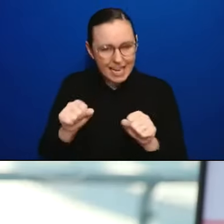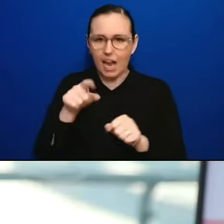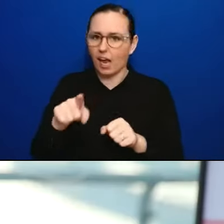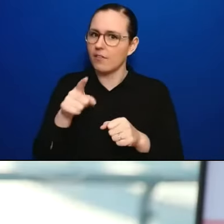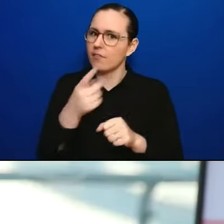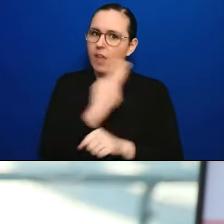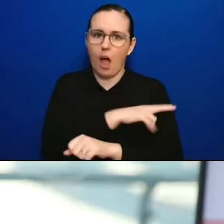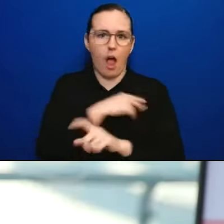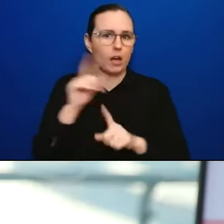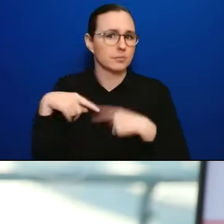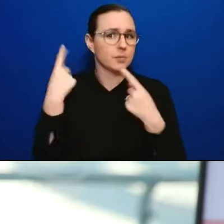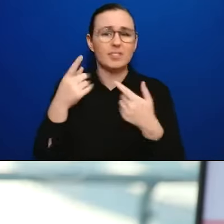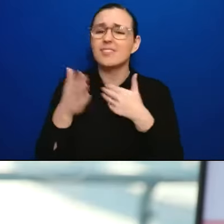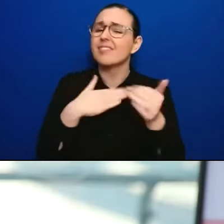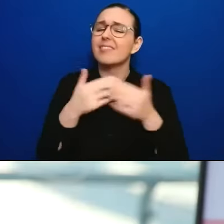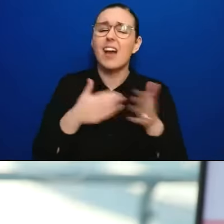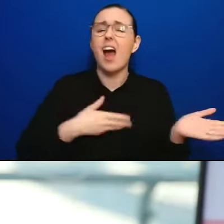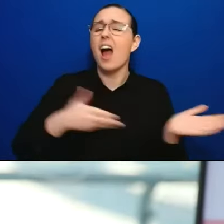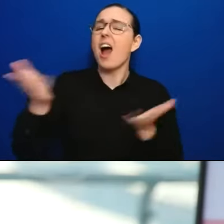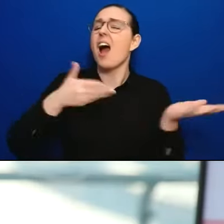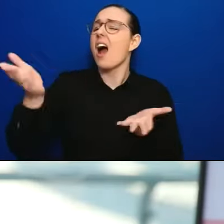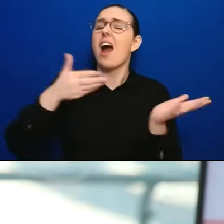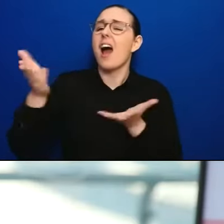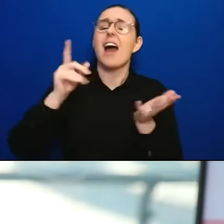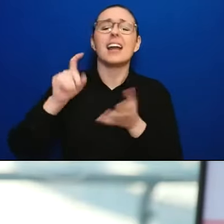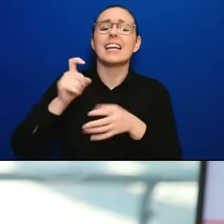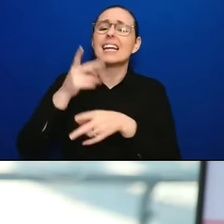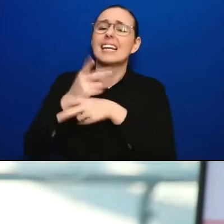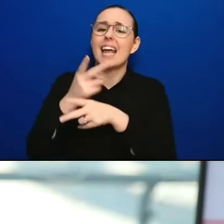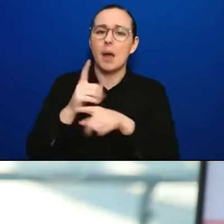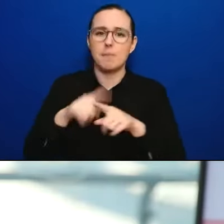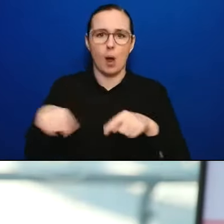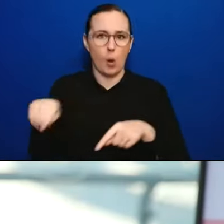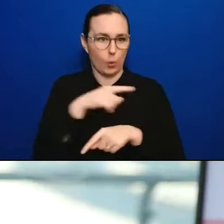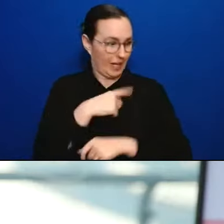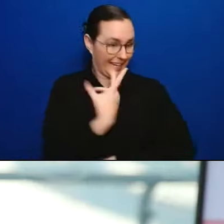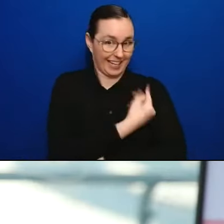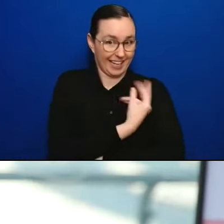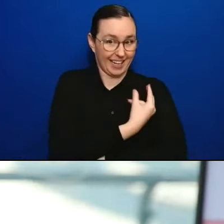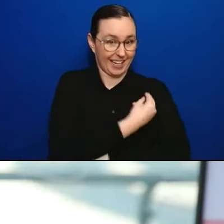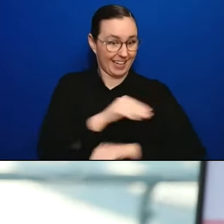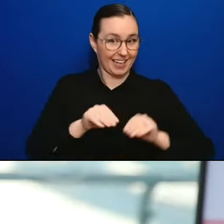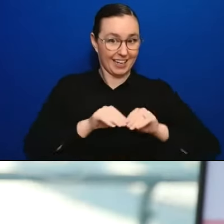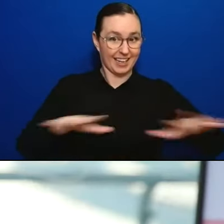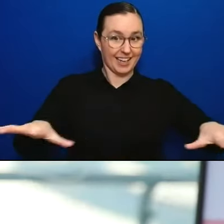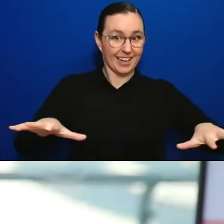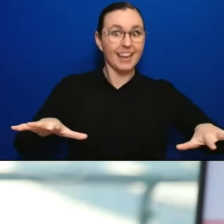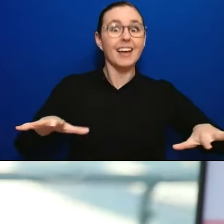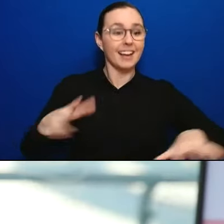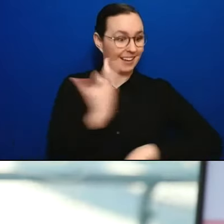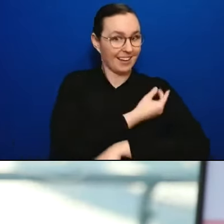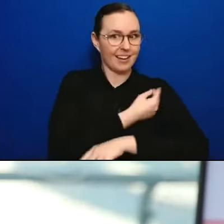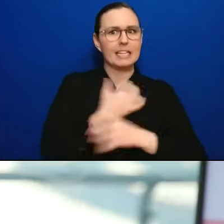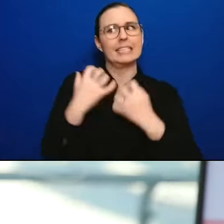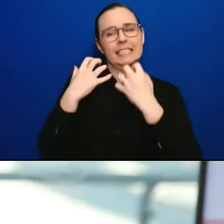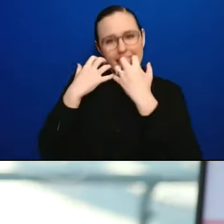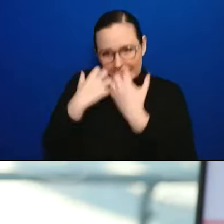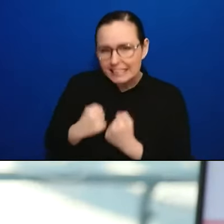our healthcare system at this most critical time. Even when we have had the numbers of people who needed